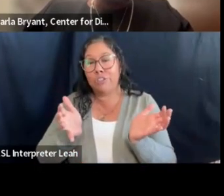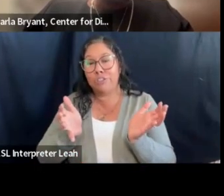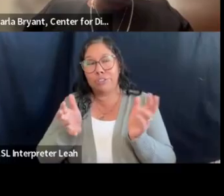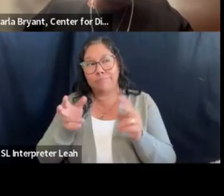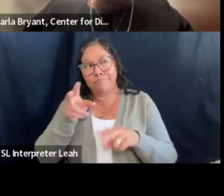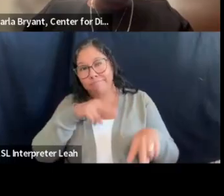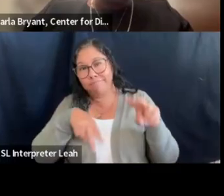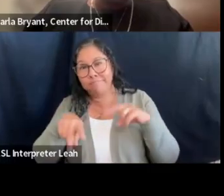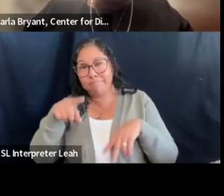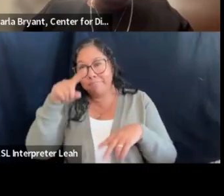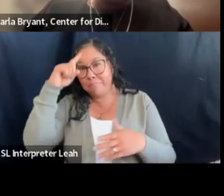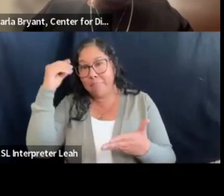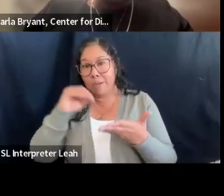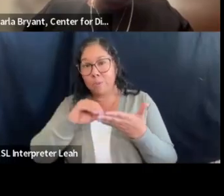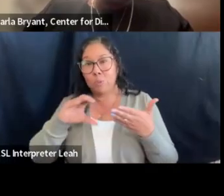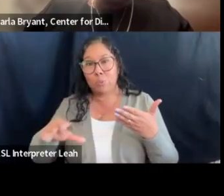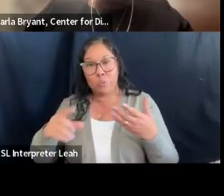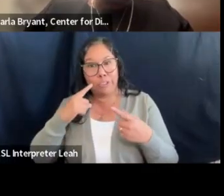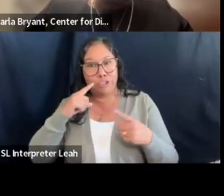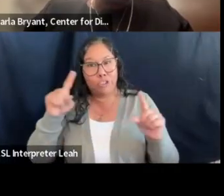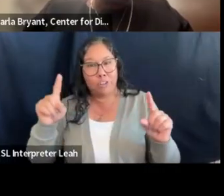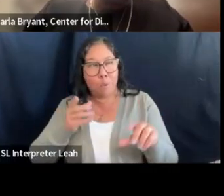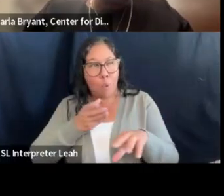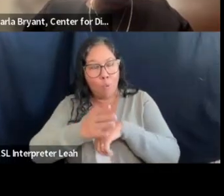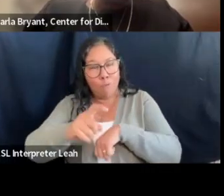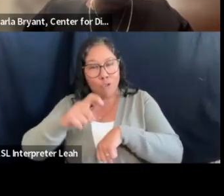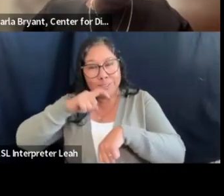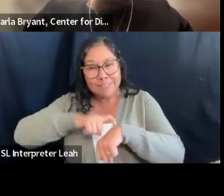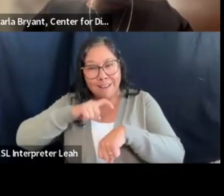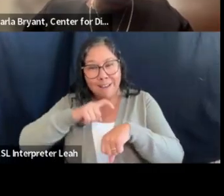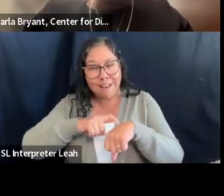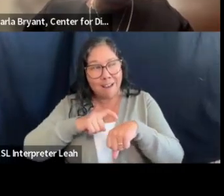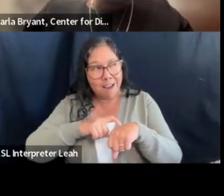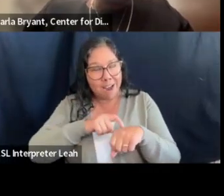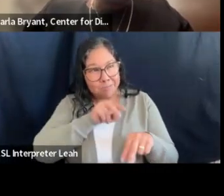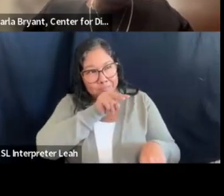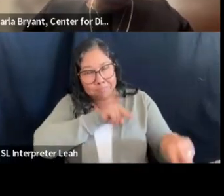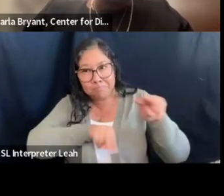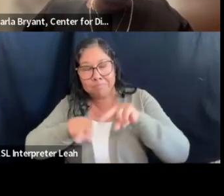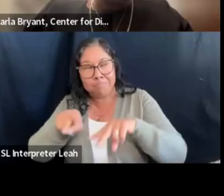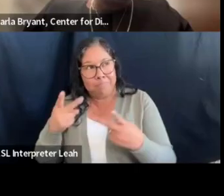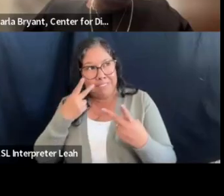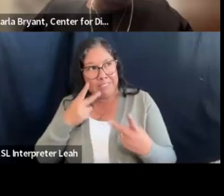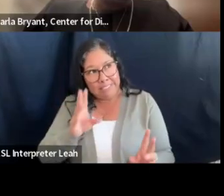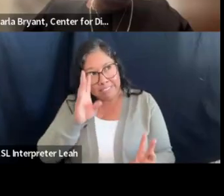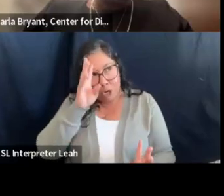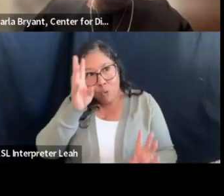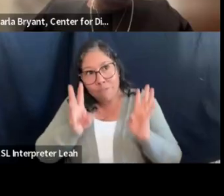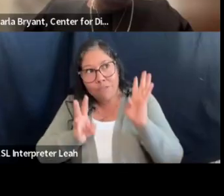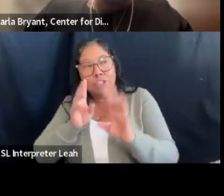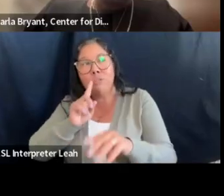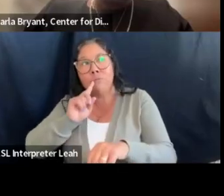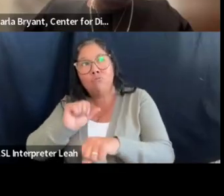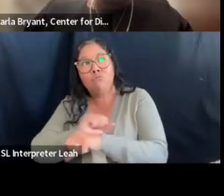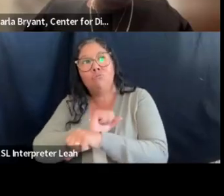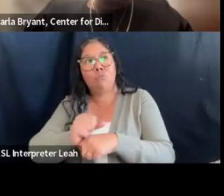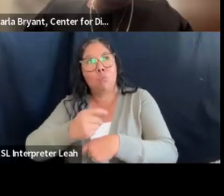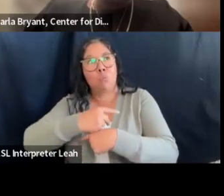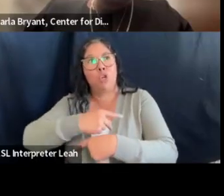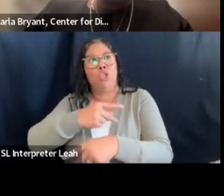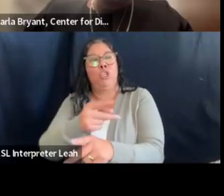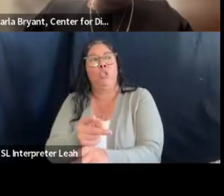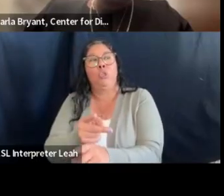achievement over time and seeing the nature of the innovations that really produce um the um